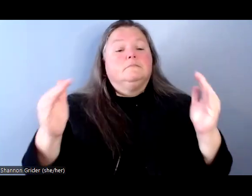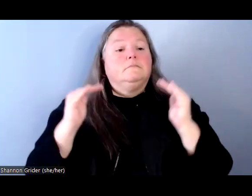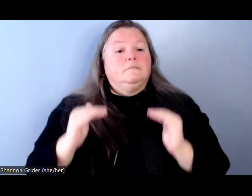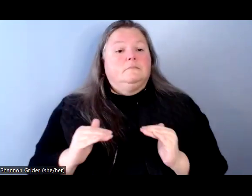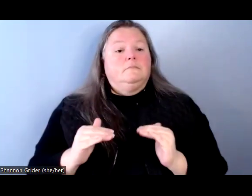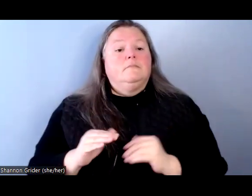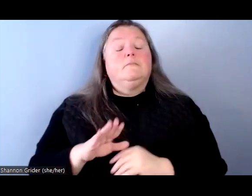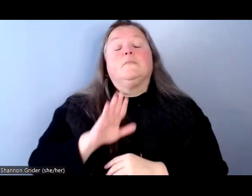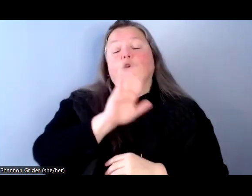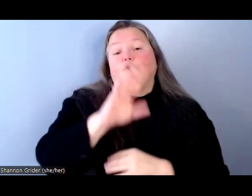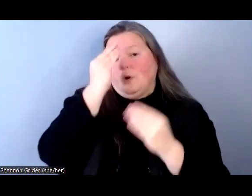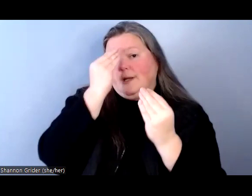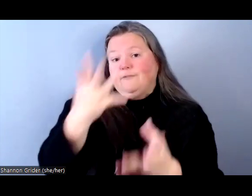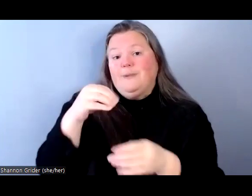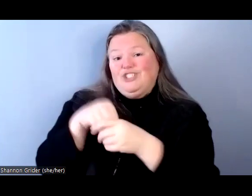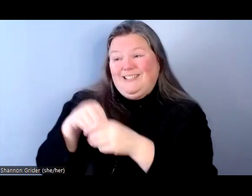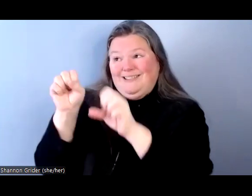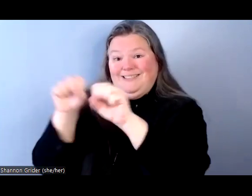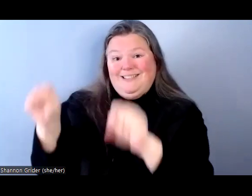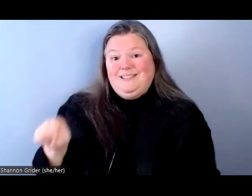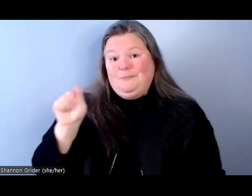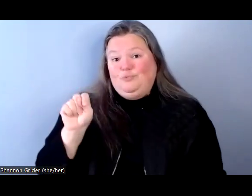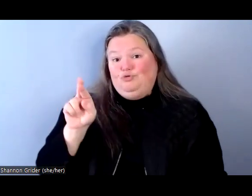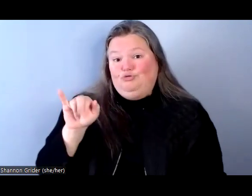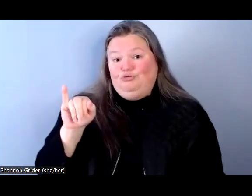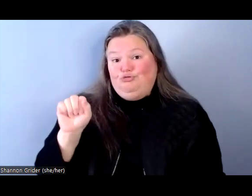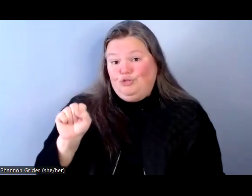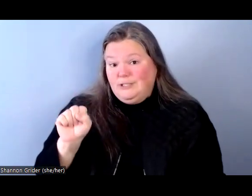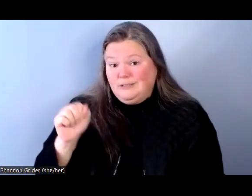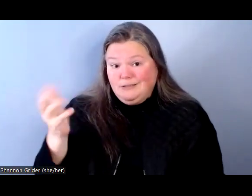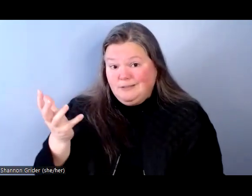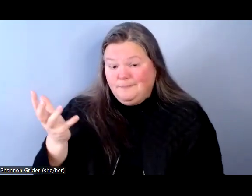Next thing I want to talk to you about is your data and interest.